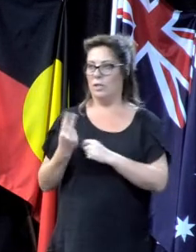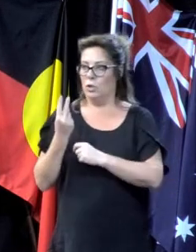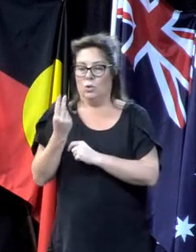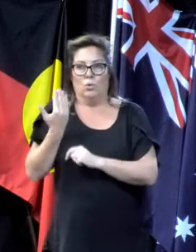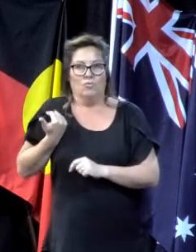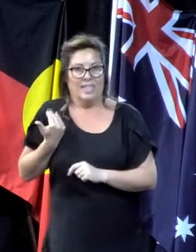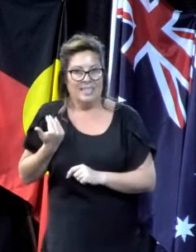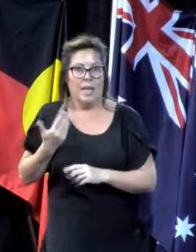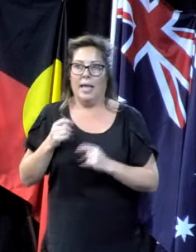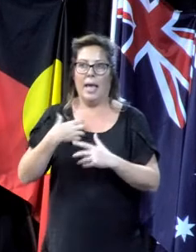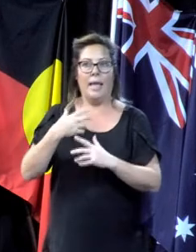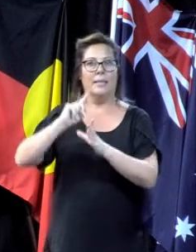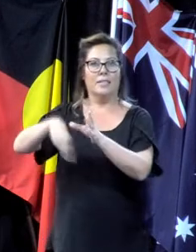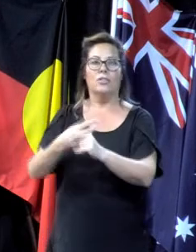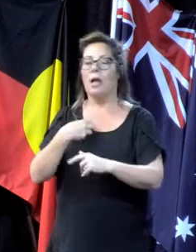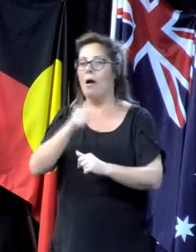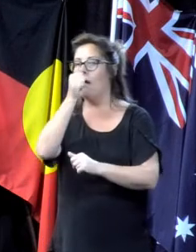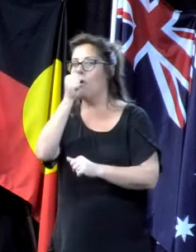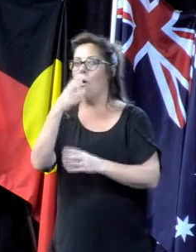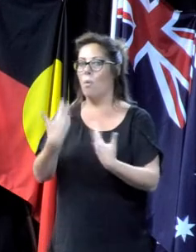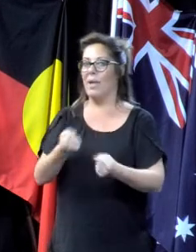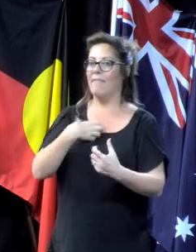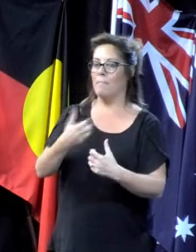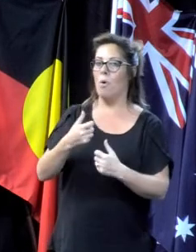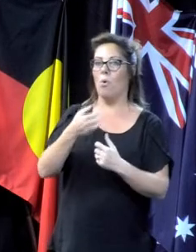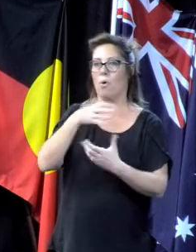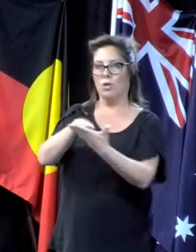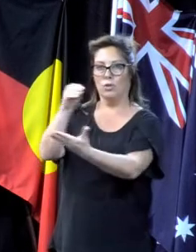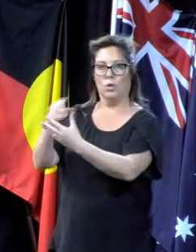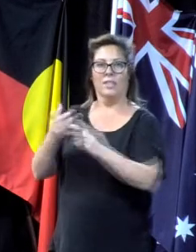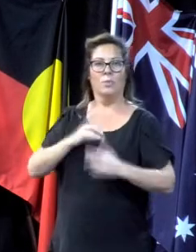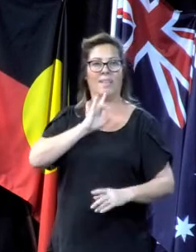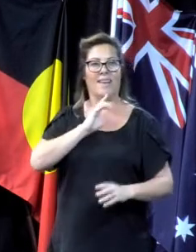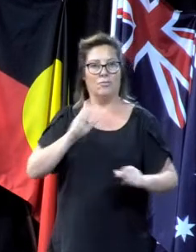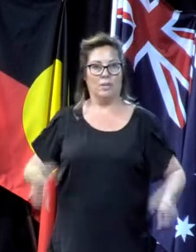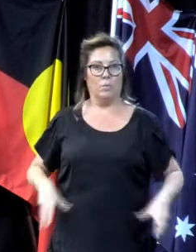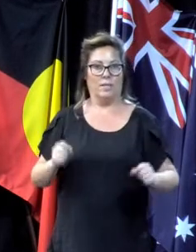year. Ingham is noted for the prevalence of wet weather, cyclones and flooding.